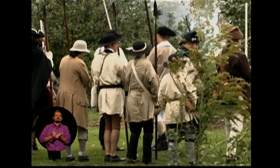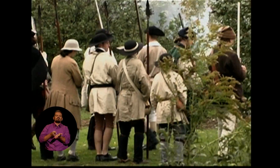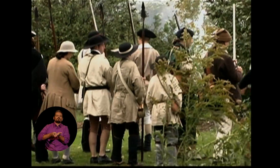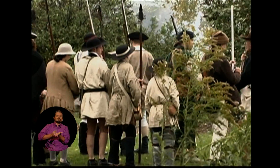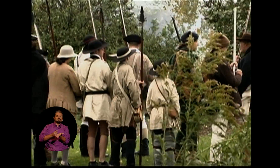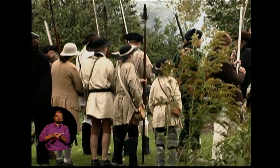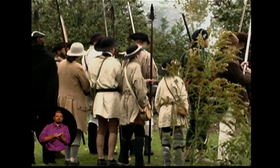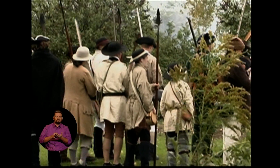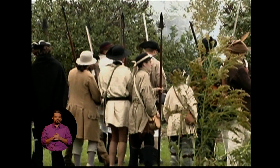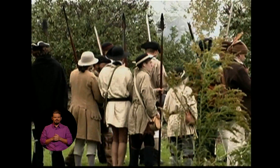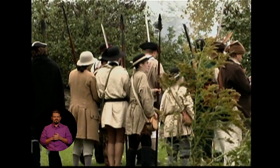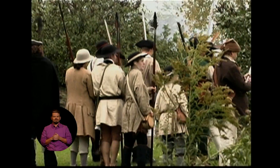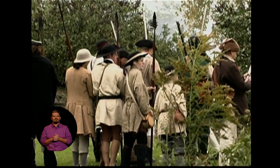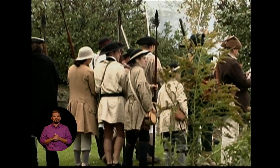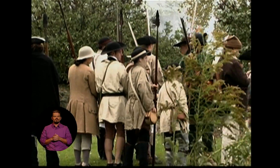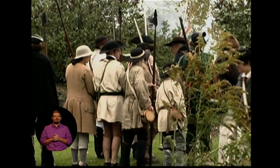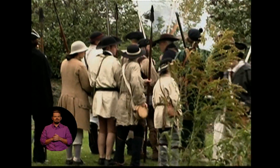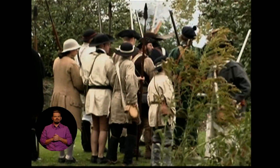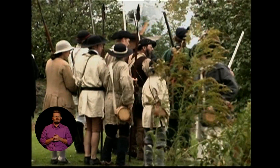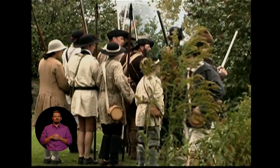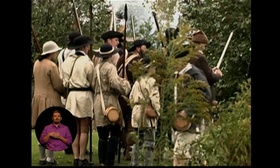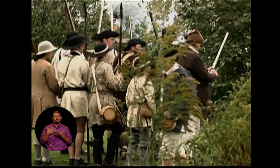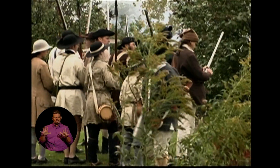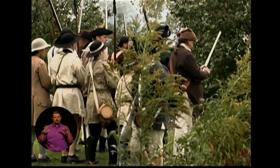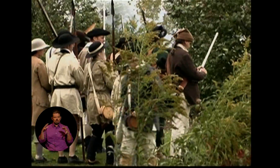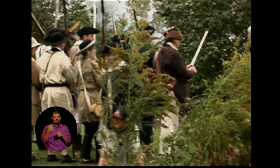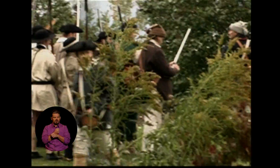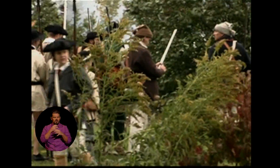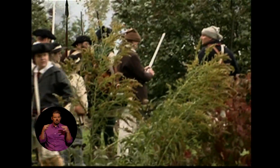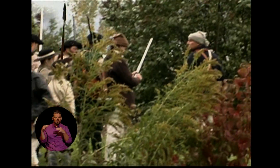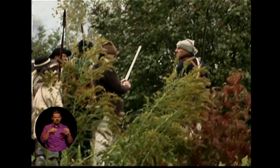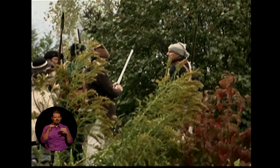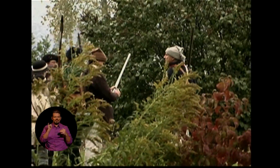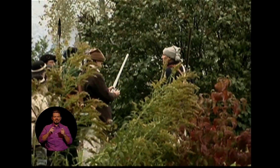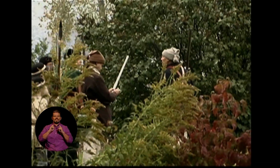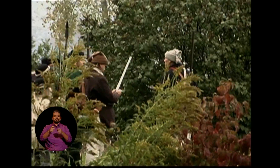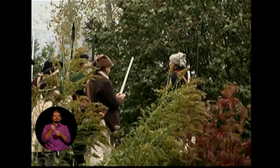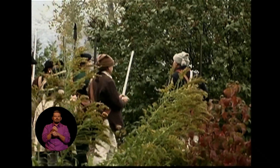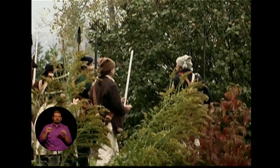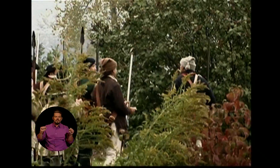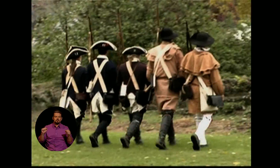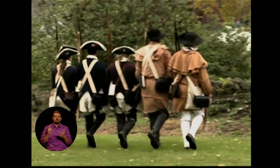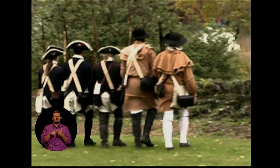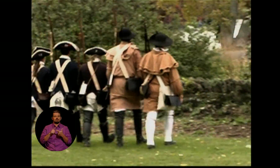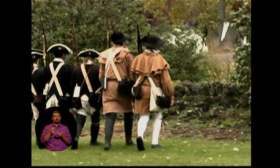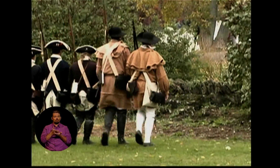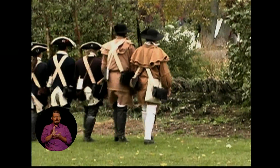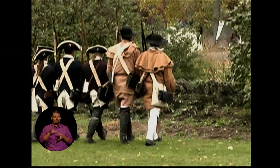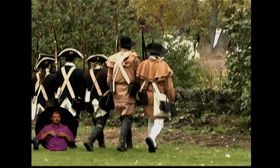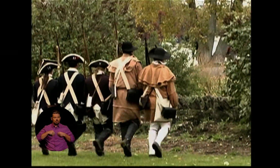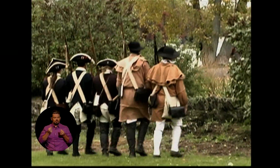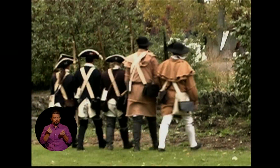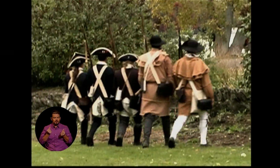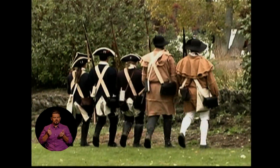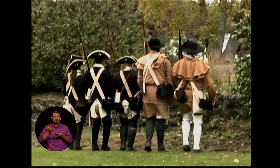WAS MUCH DEBATED. HAVING WON A WAR WHICH GAVE THEM FREEDOM, THE RIGHT TO OWN PROPERTY,